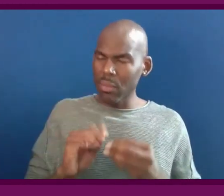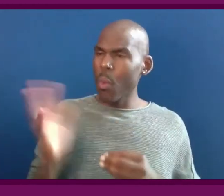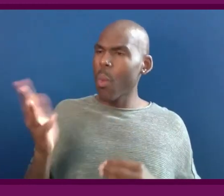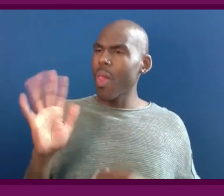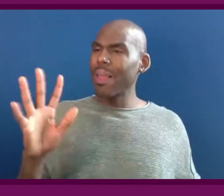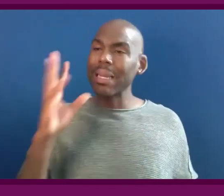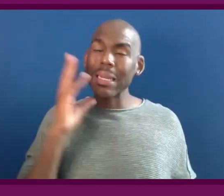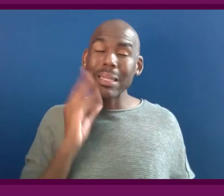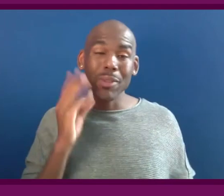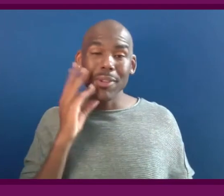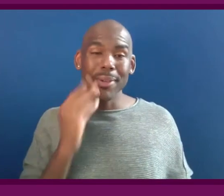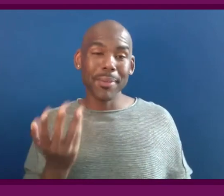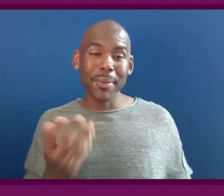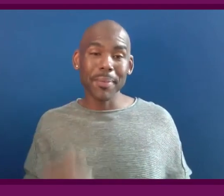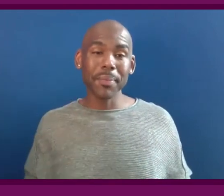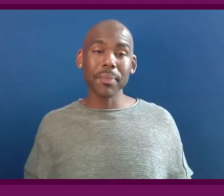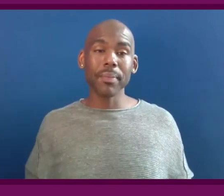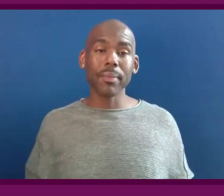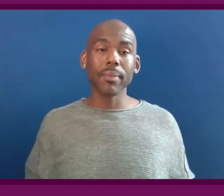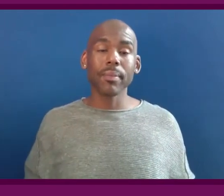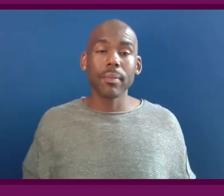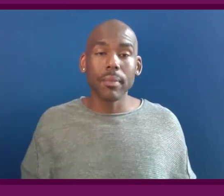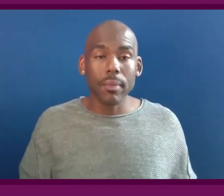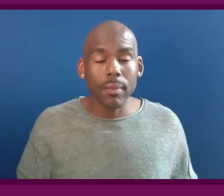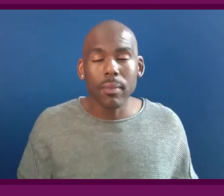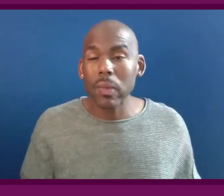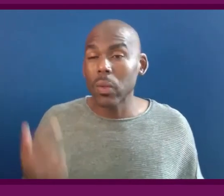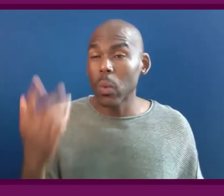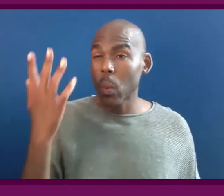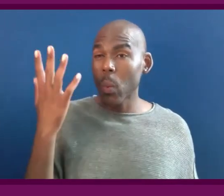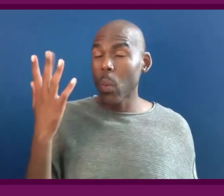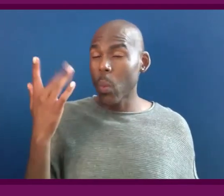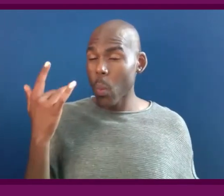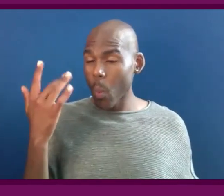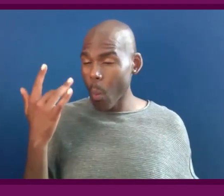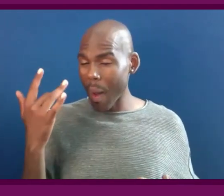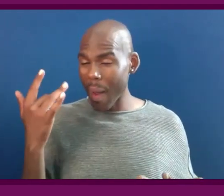Ashley Inkumsah: Eradicating unconscious bias in the workforce,